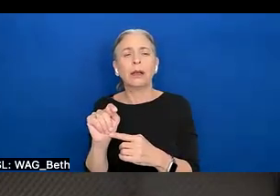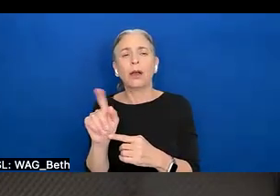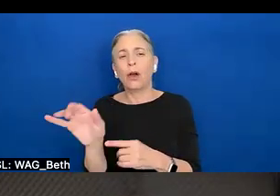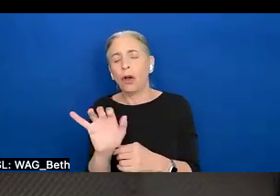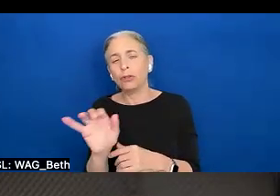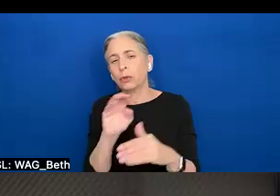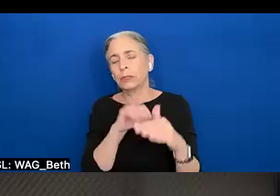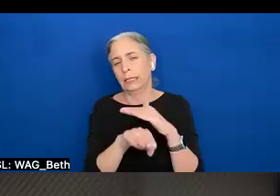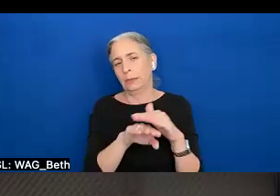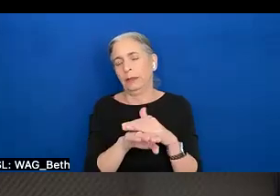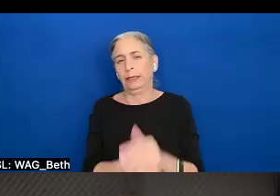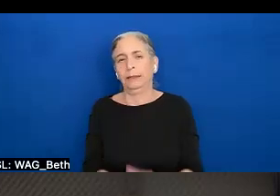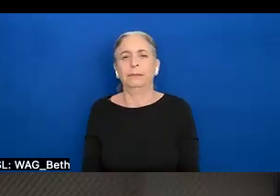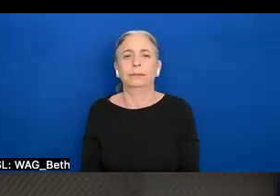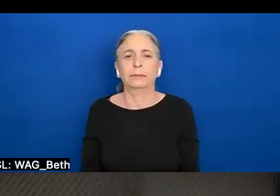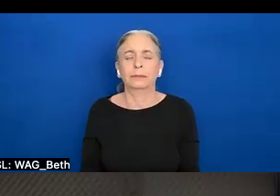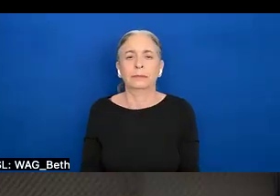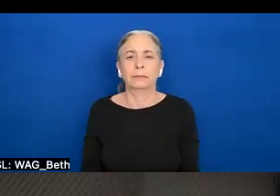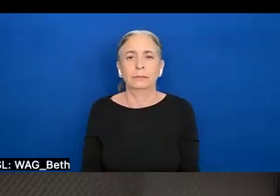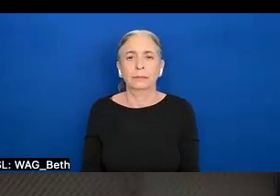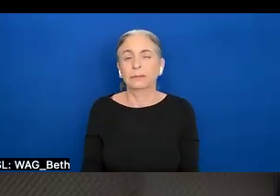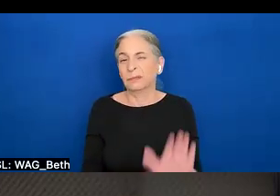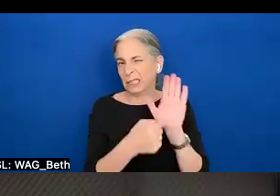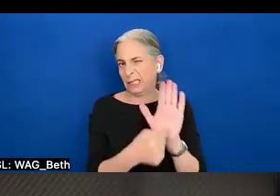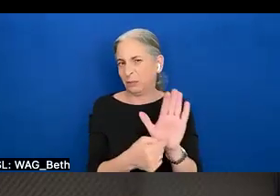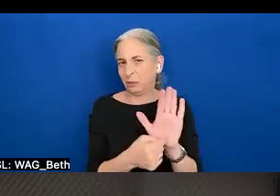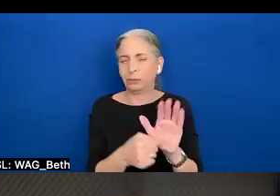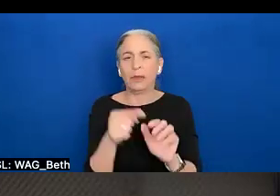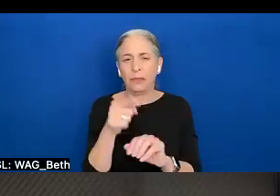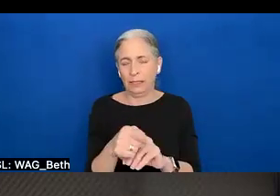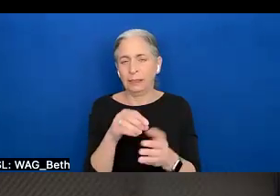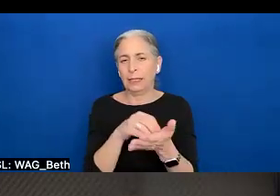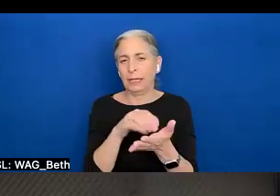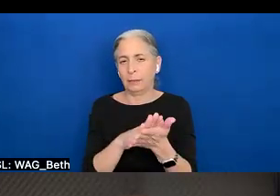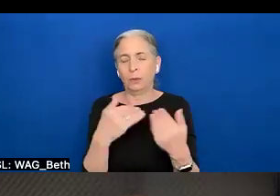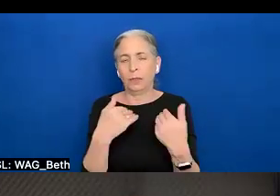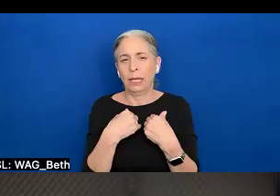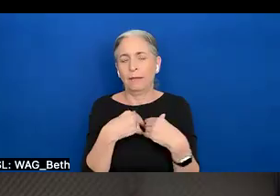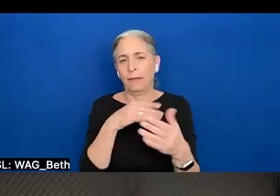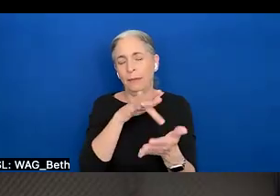So, for example, in this document, we have the main